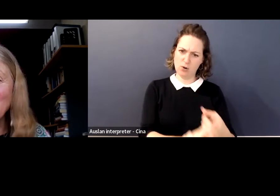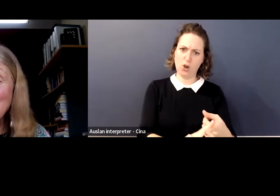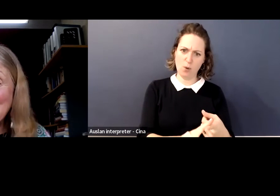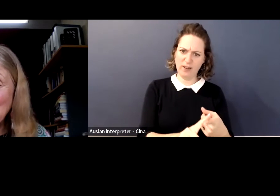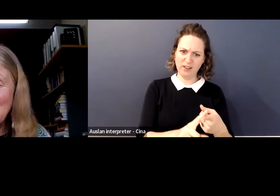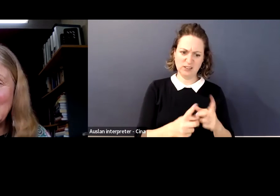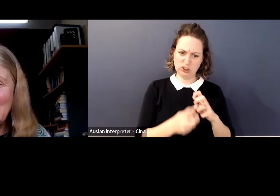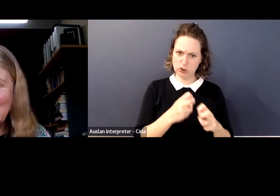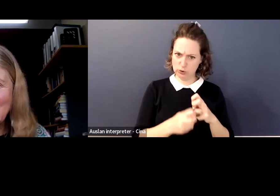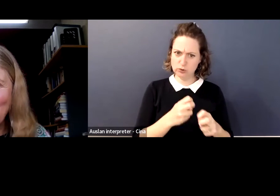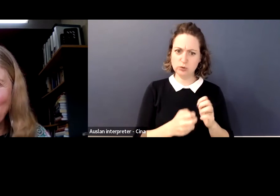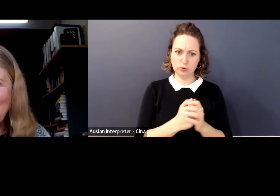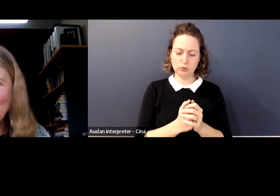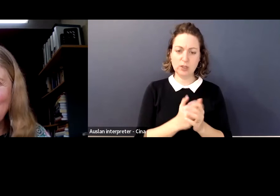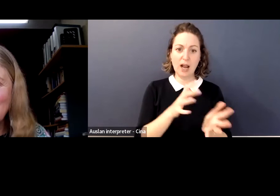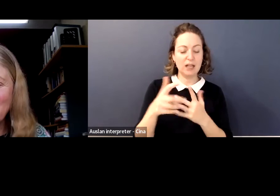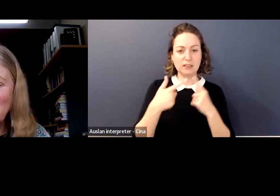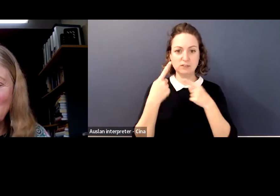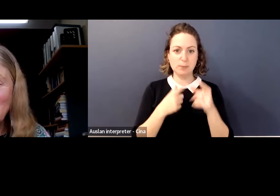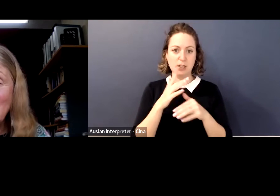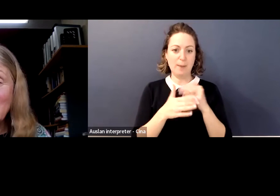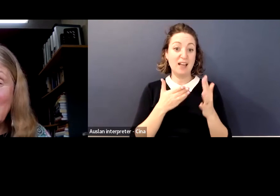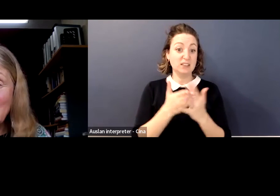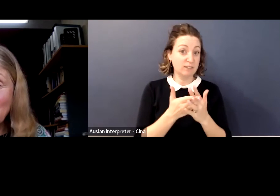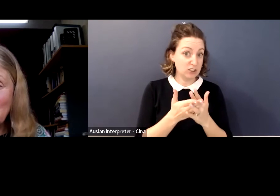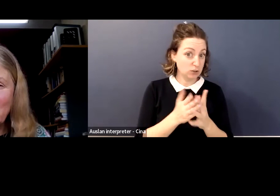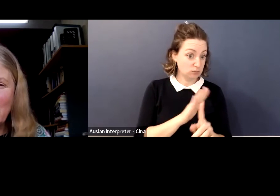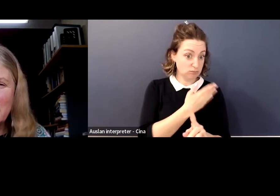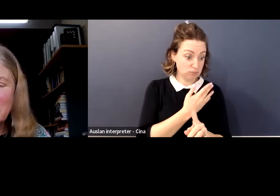and ideally collecting some information about intervention that has been provided.